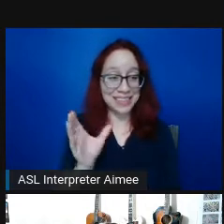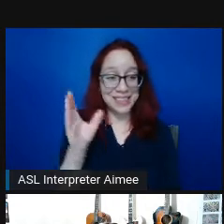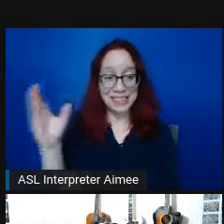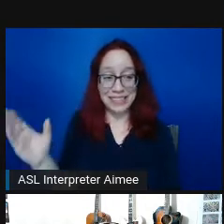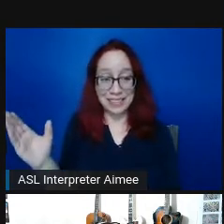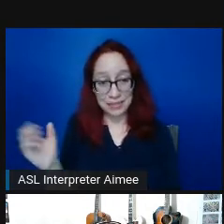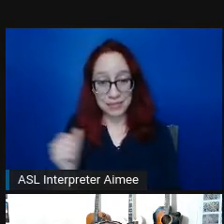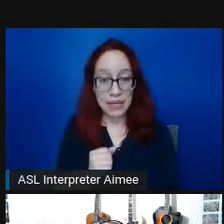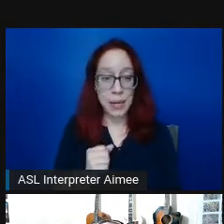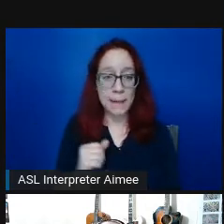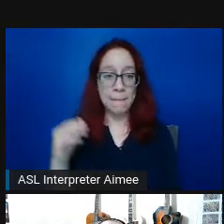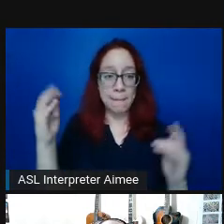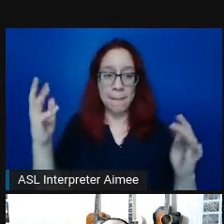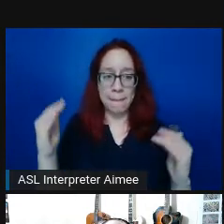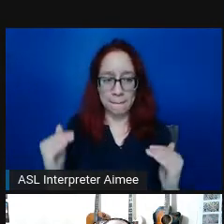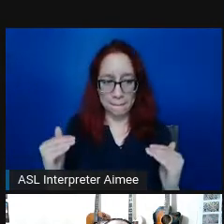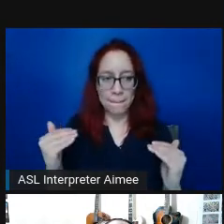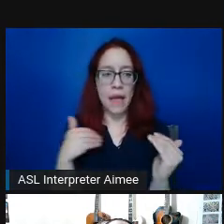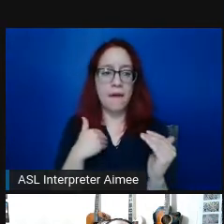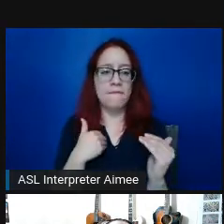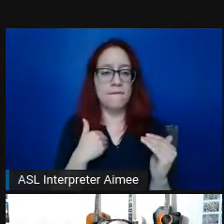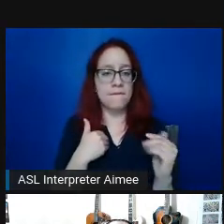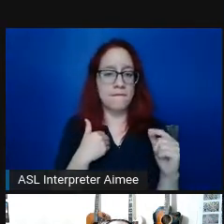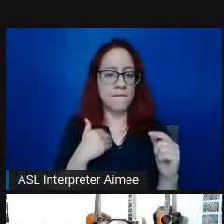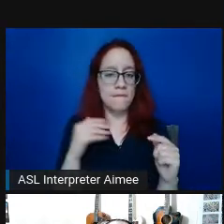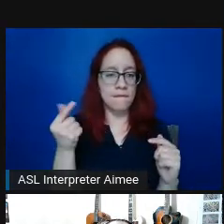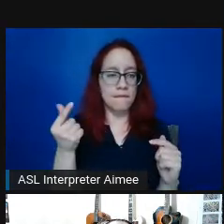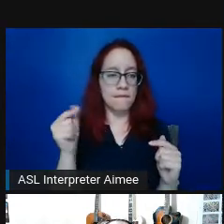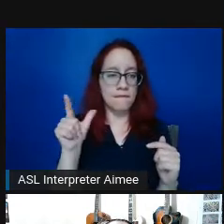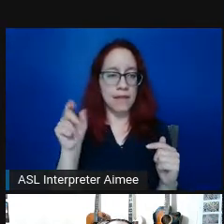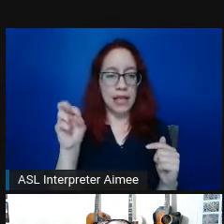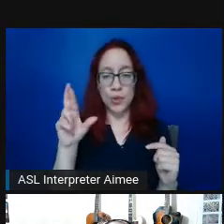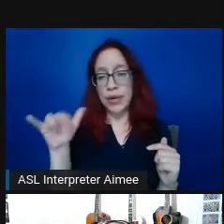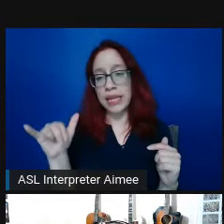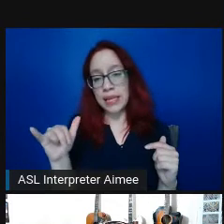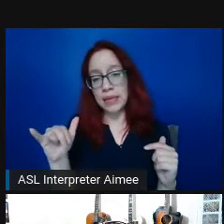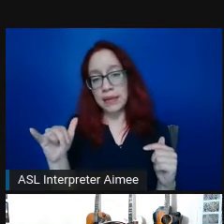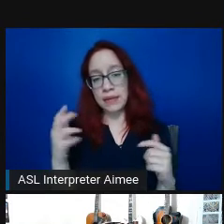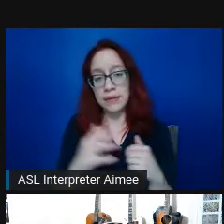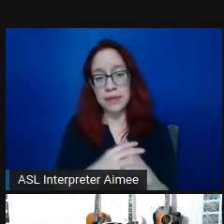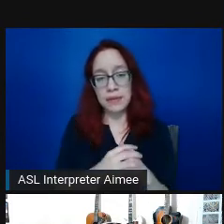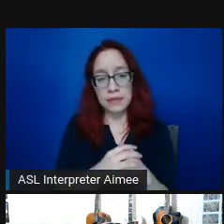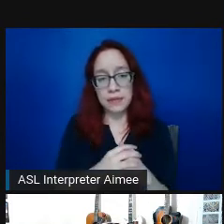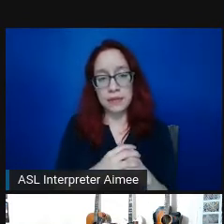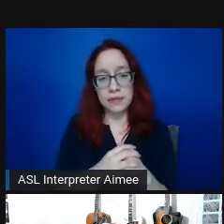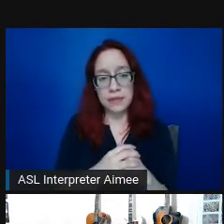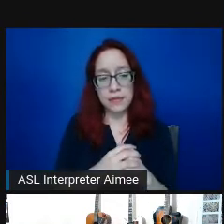Down the bottom here I've got the gallery and these are quite good